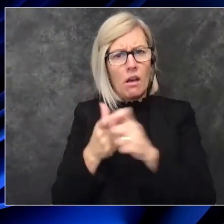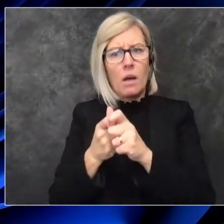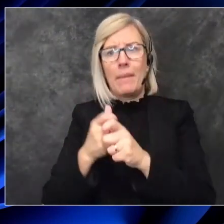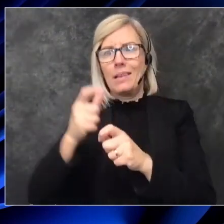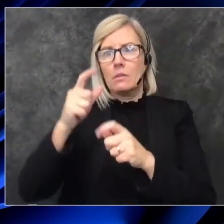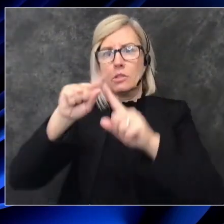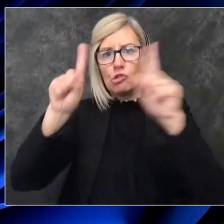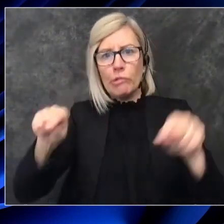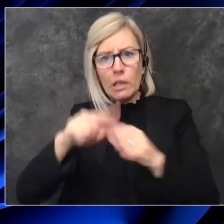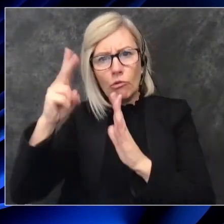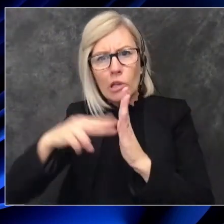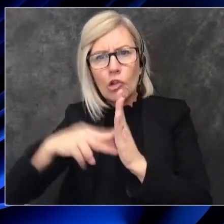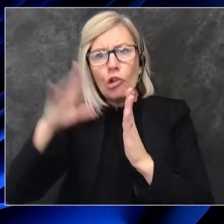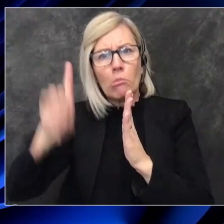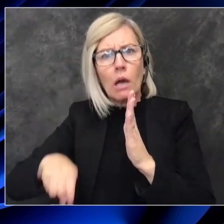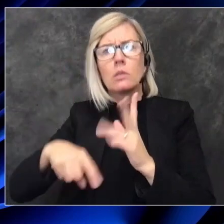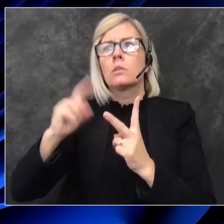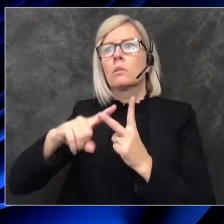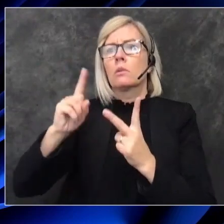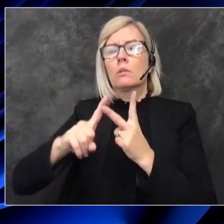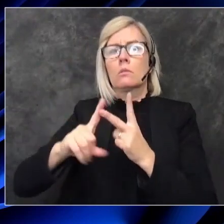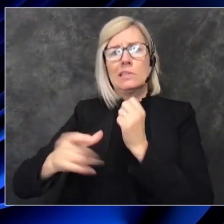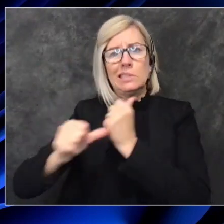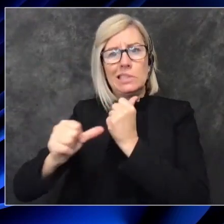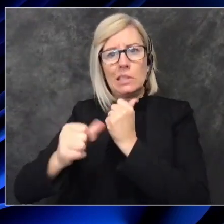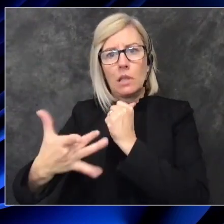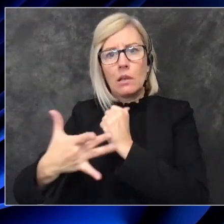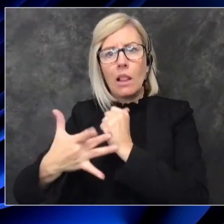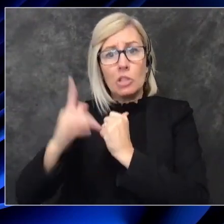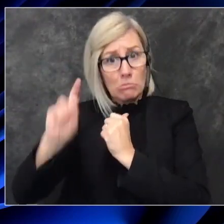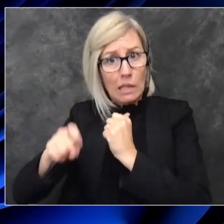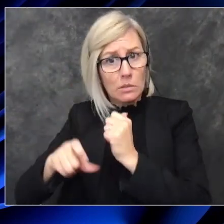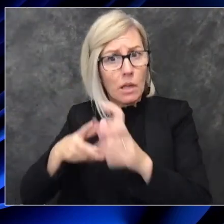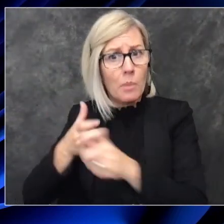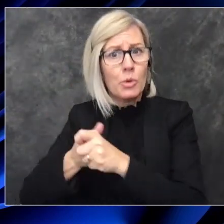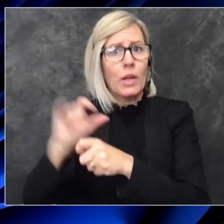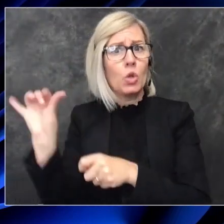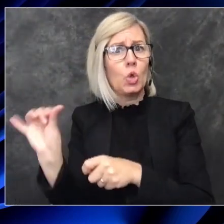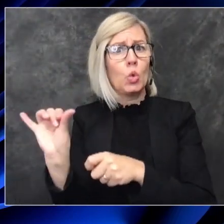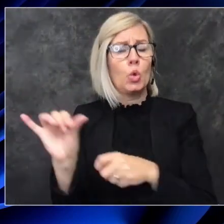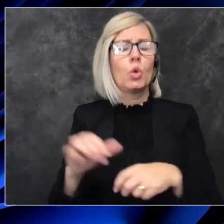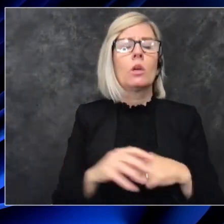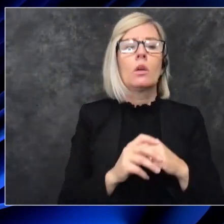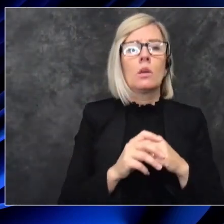You know, just I think we've seen this question coming in a few different ways, but will I need to upgrade?